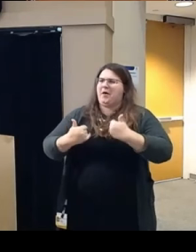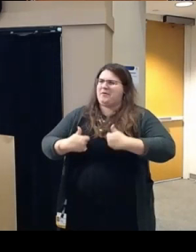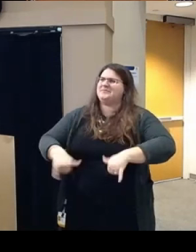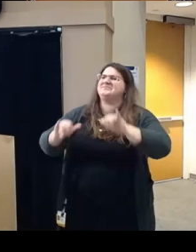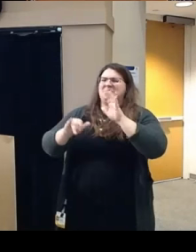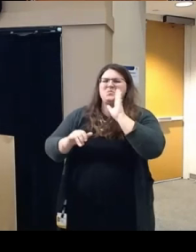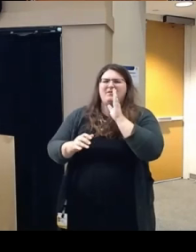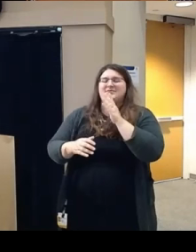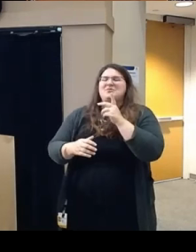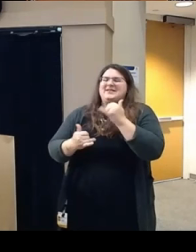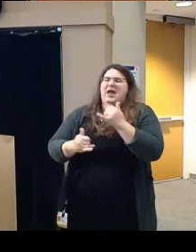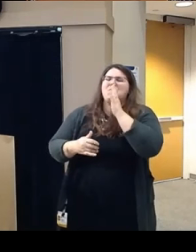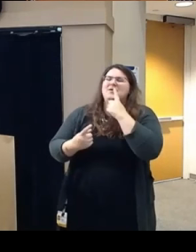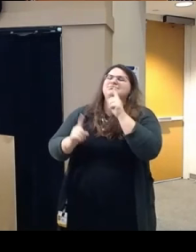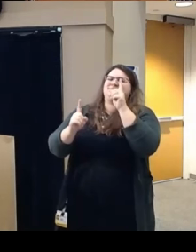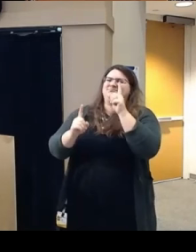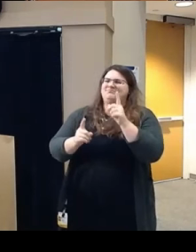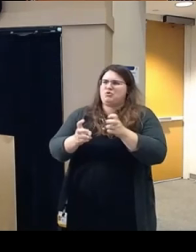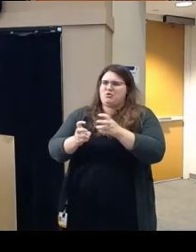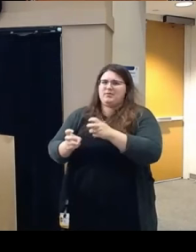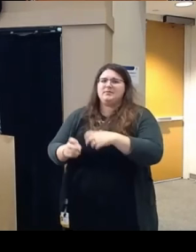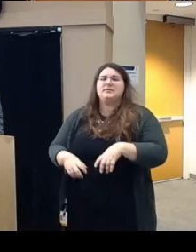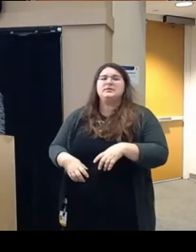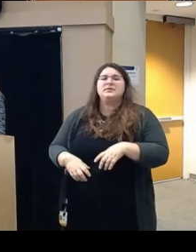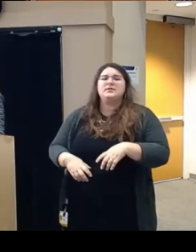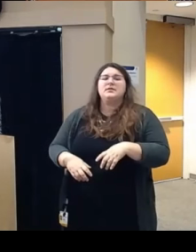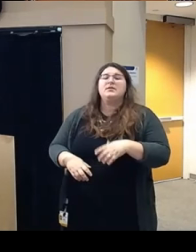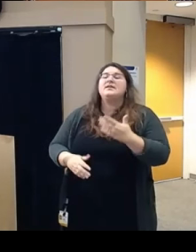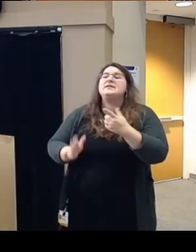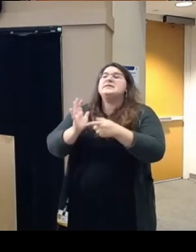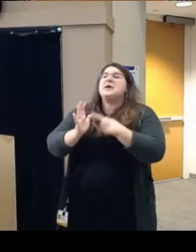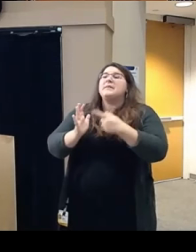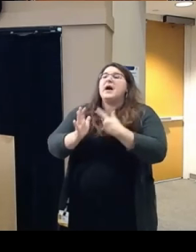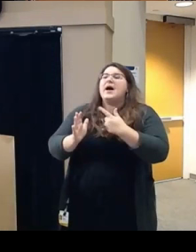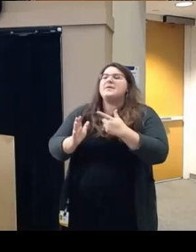to quickly identify which patients are missing an active treatment plan or which have elapsed plan